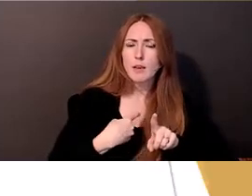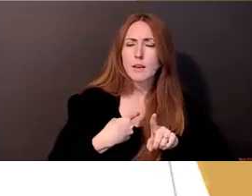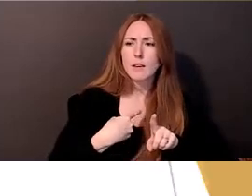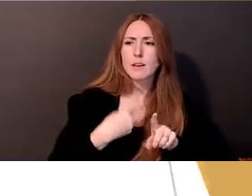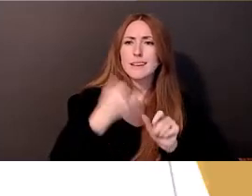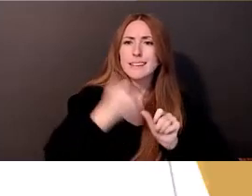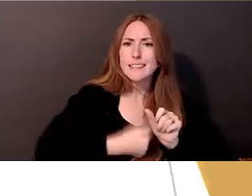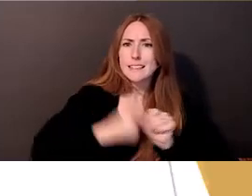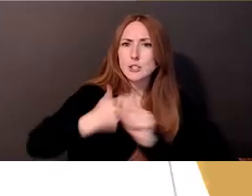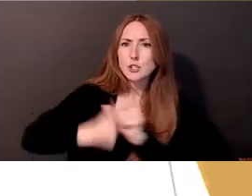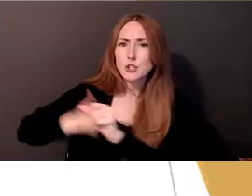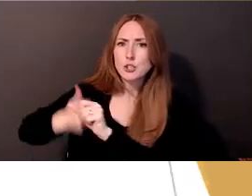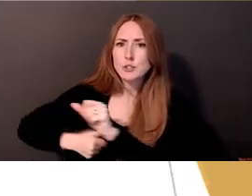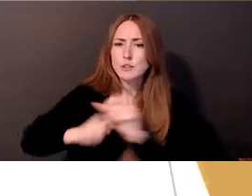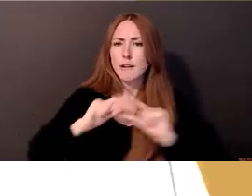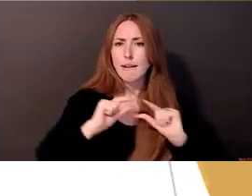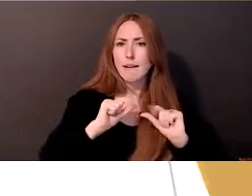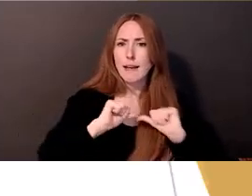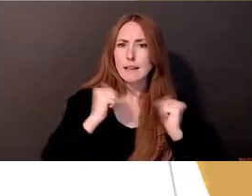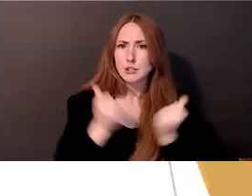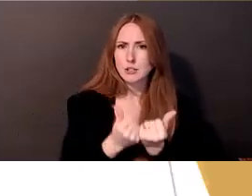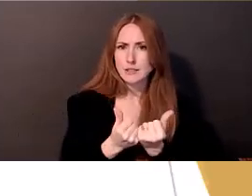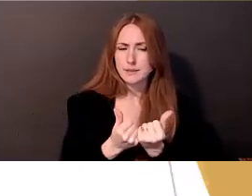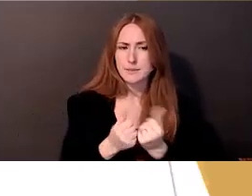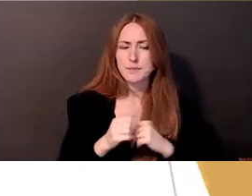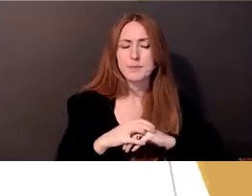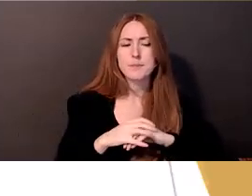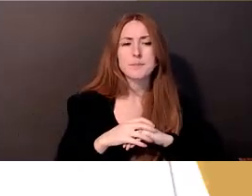Additionally, we again found that the referrals